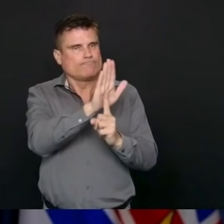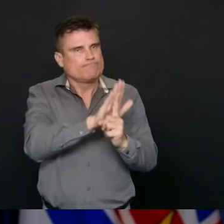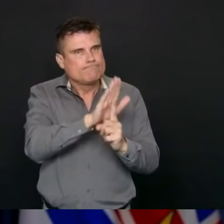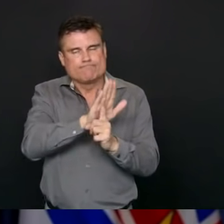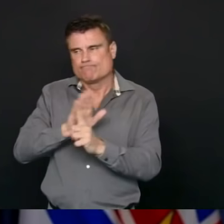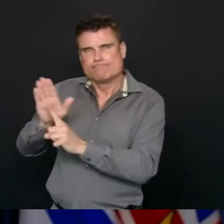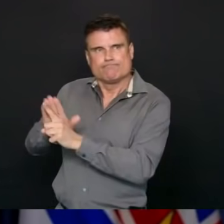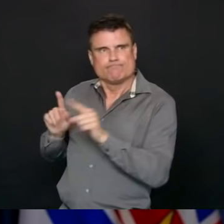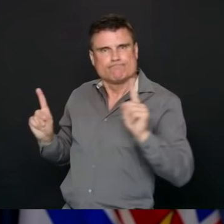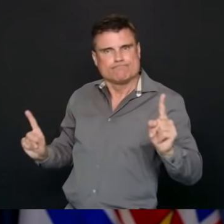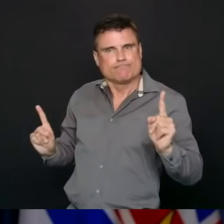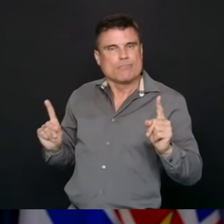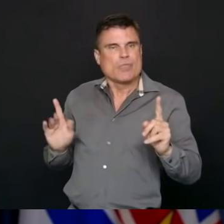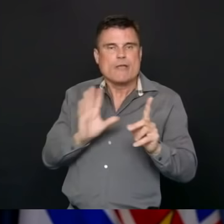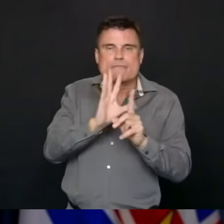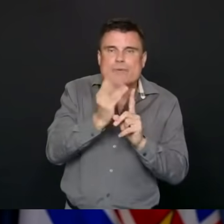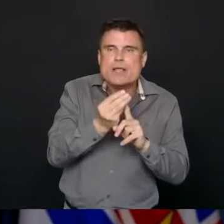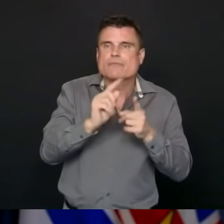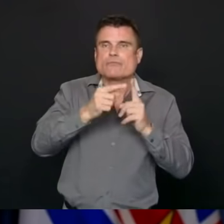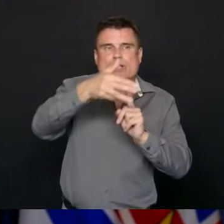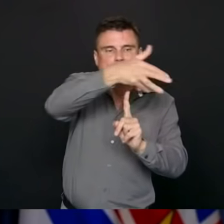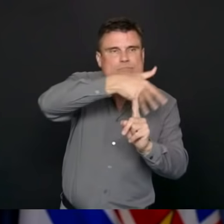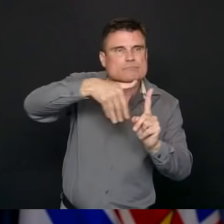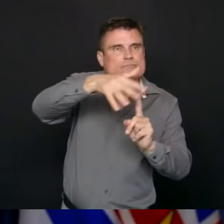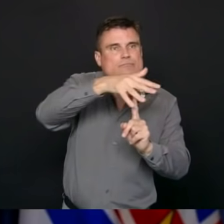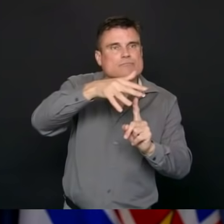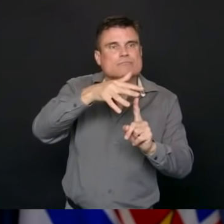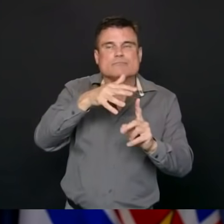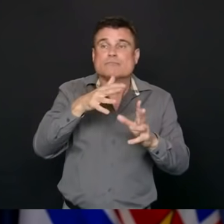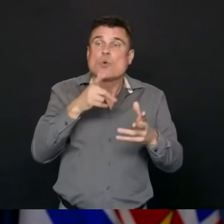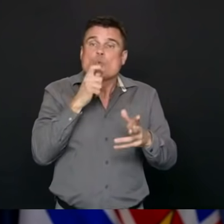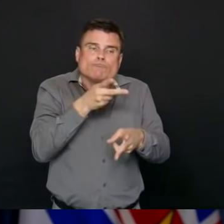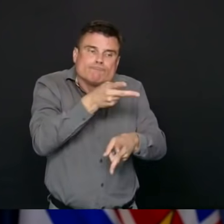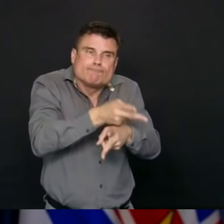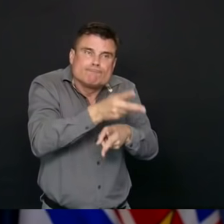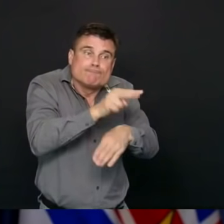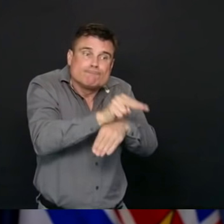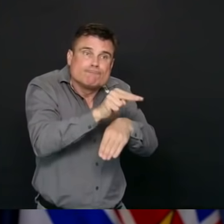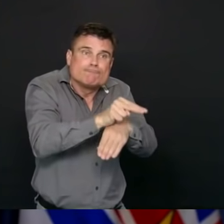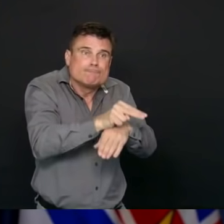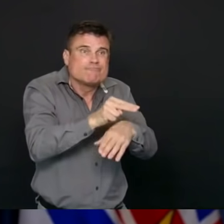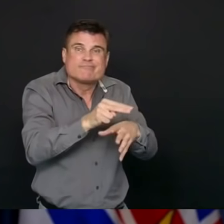We are with them in this moment and pass on our deepest sympathies to caregivers, family members and friends